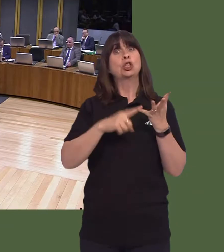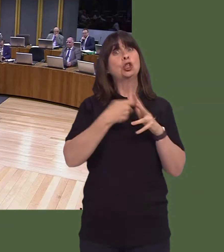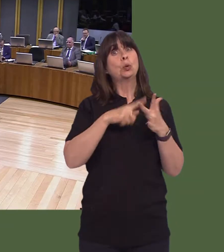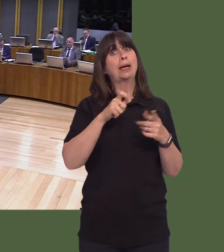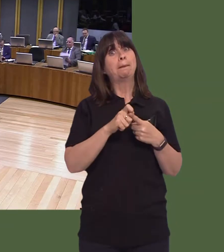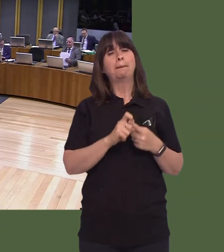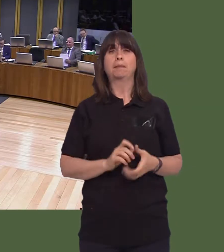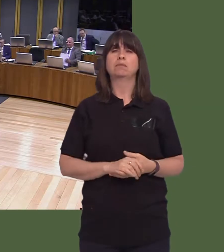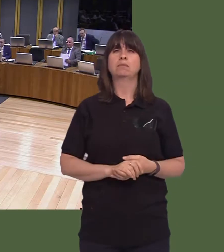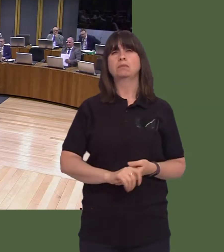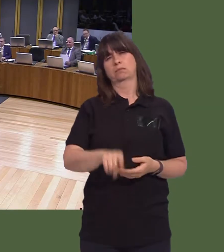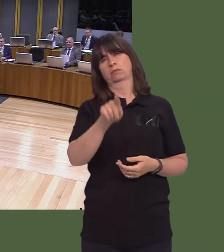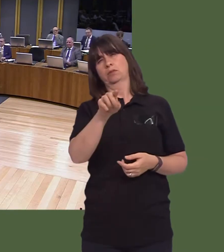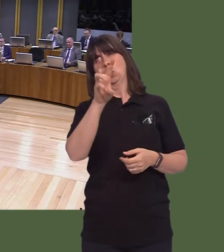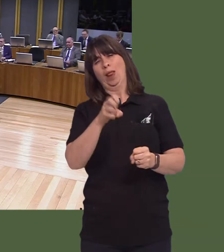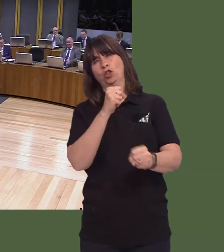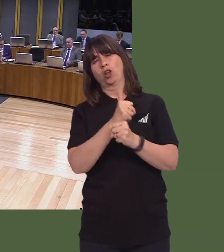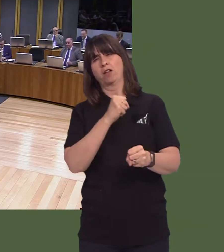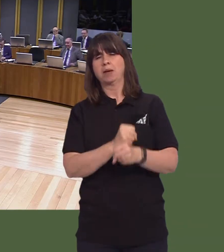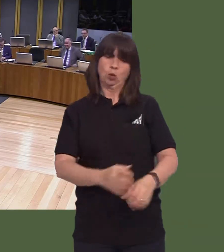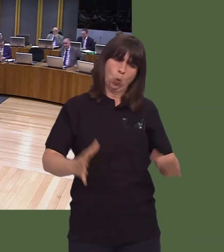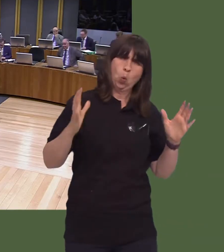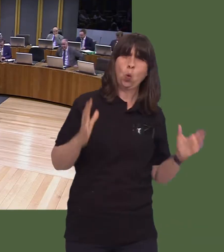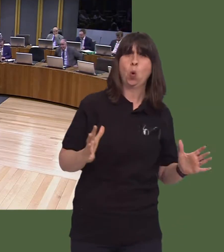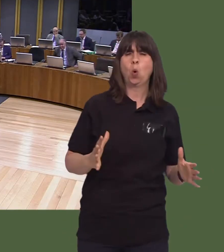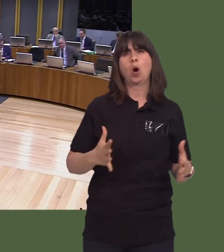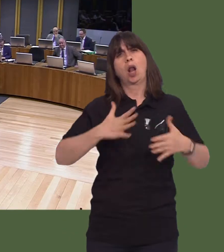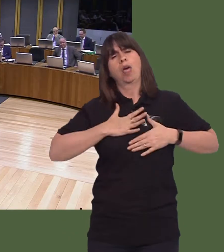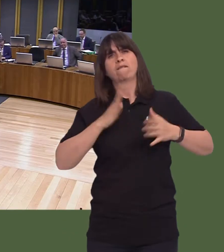The Welsh Government remains committed to the universal adoption of the Welsh baccalaureate,